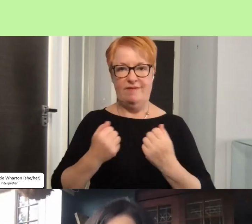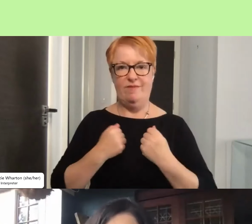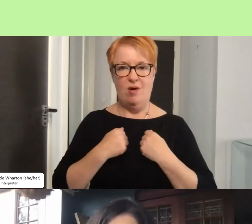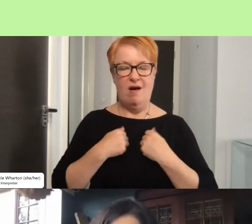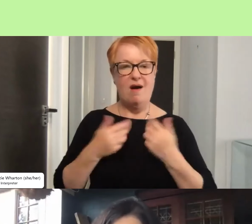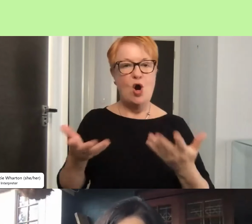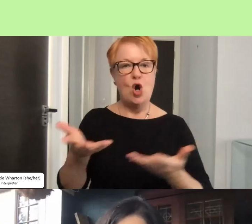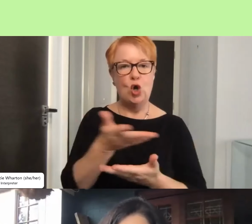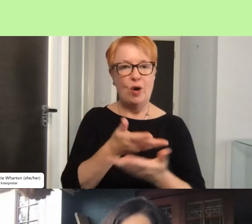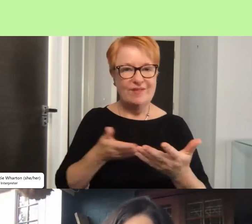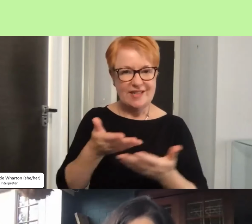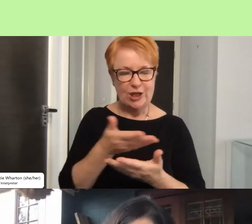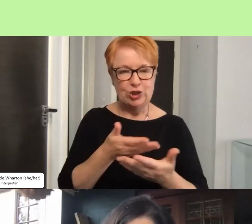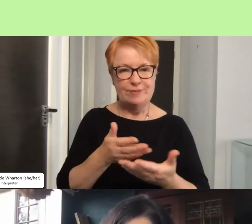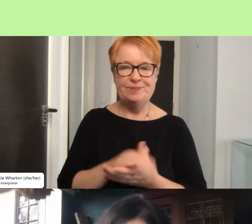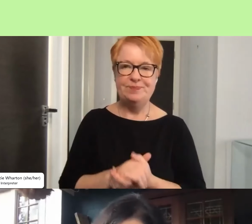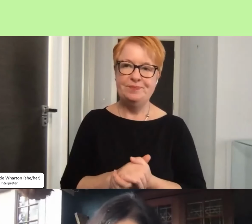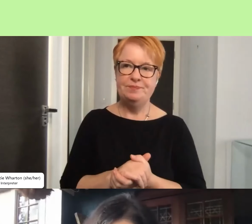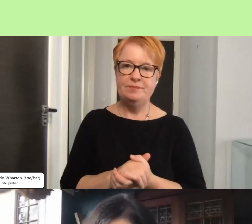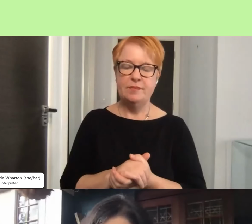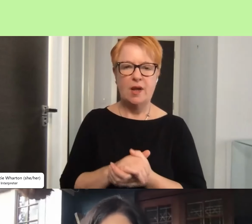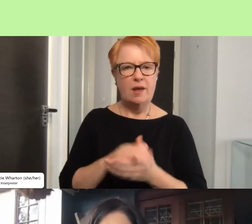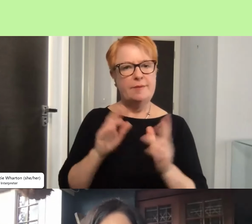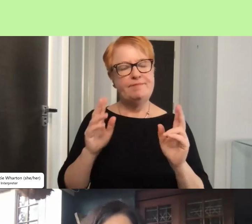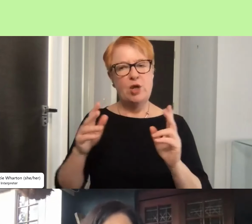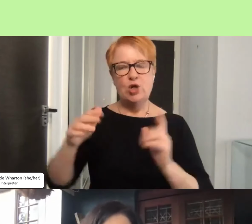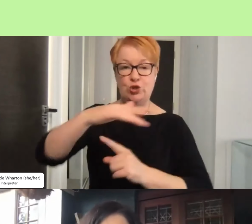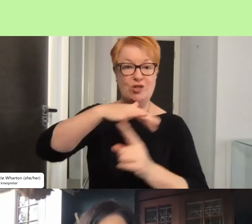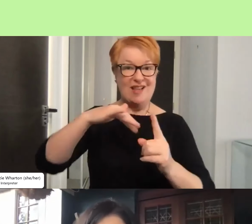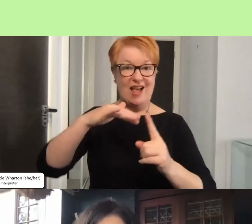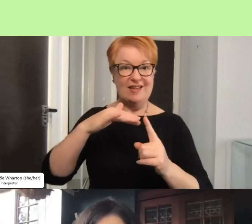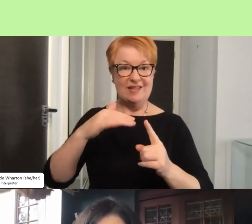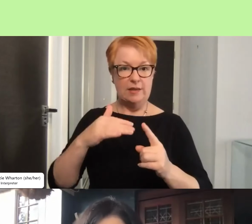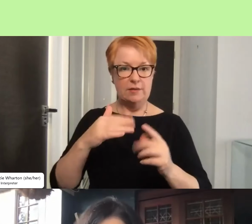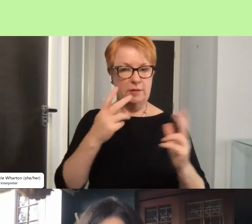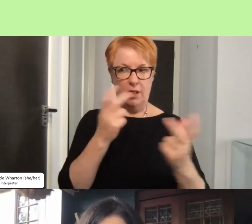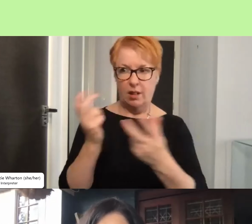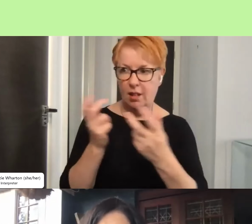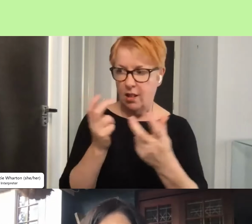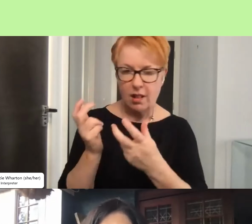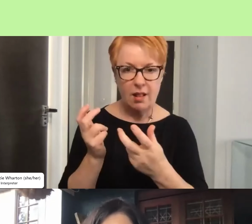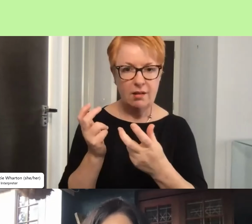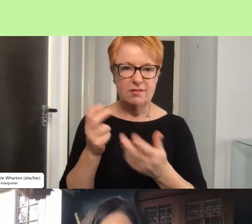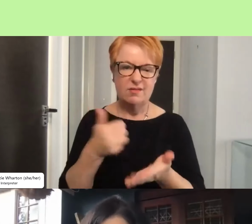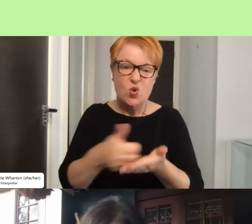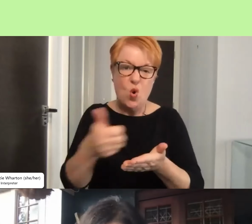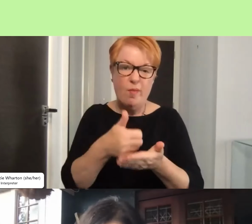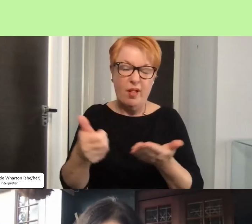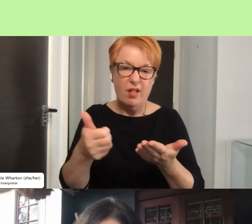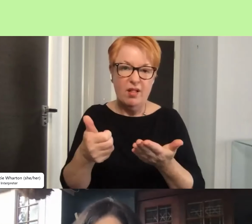“In a society where distraction is the norm, public art may offer a channel for directing attention”.